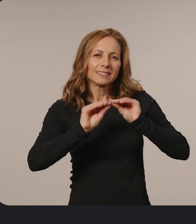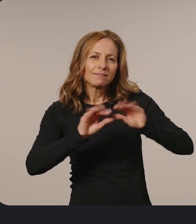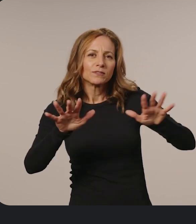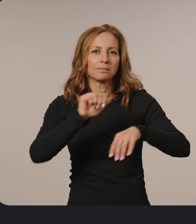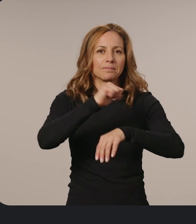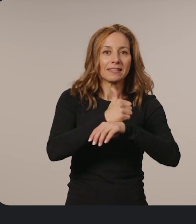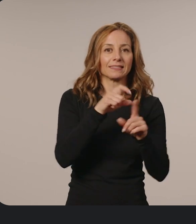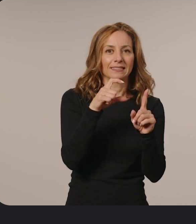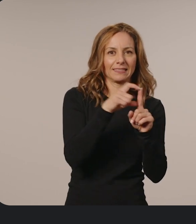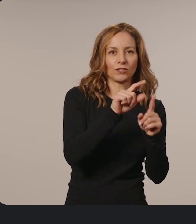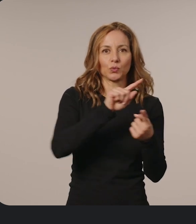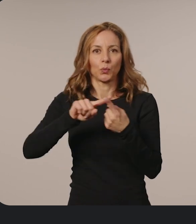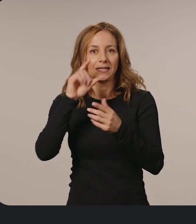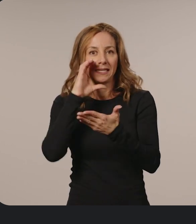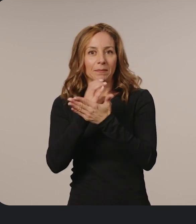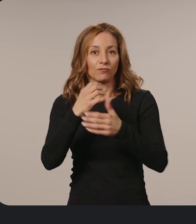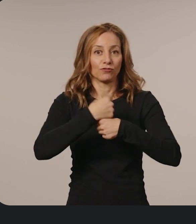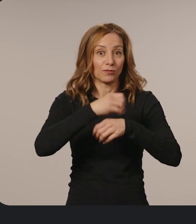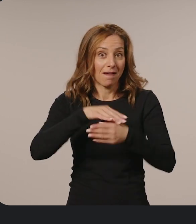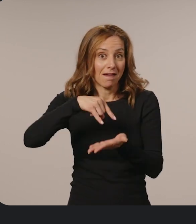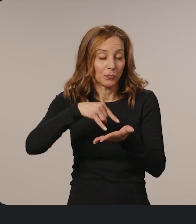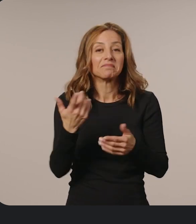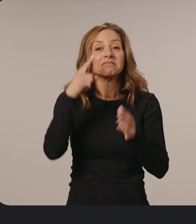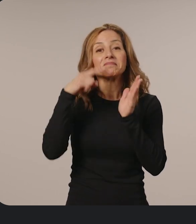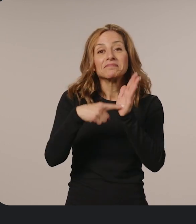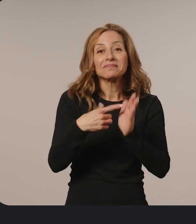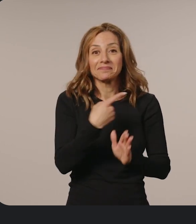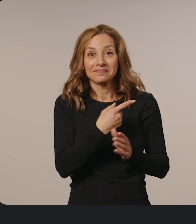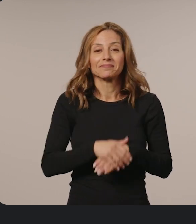performs diffusion-based text-to-image generation on Android, like the example shown